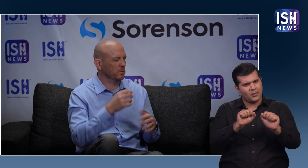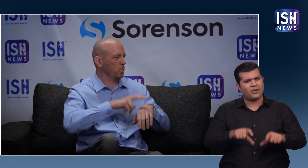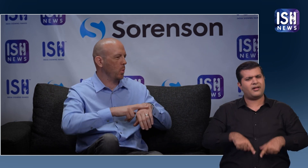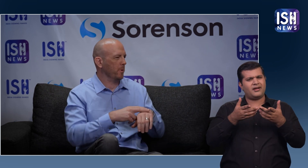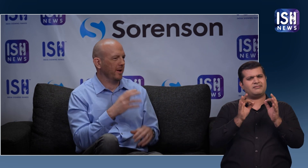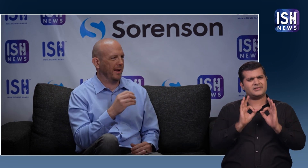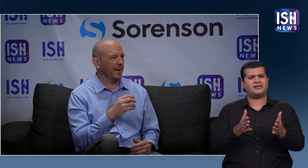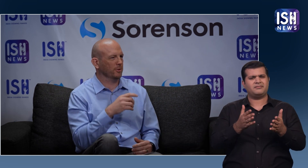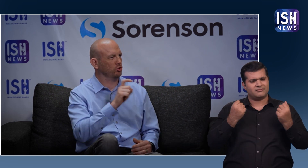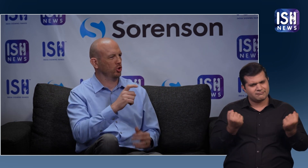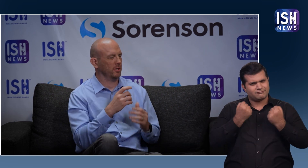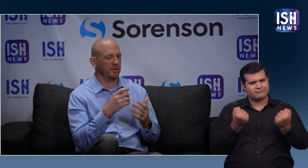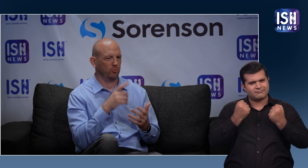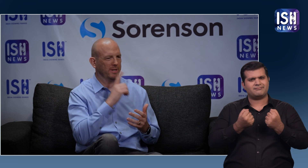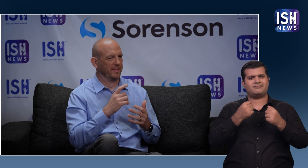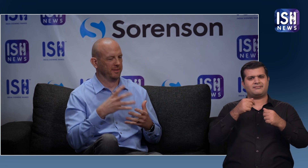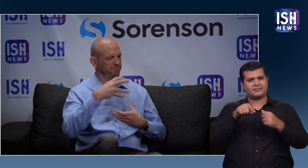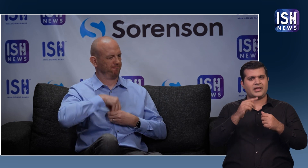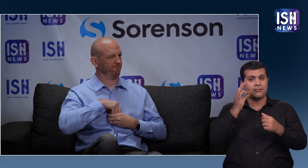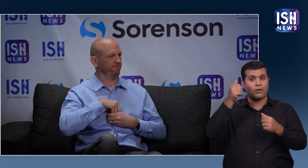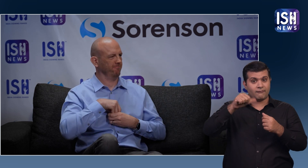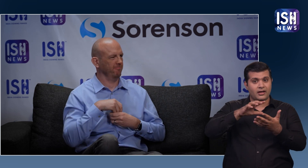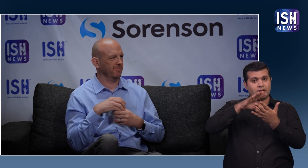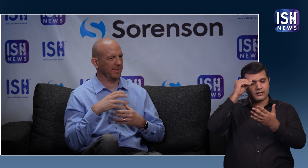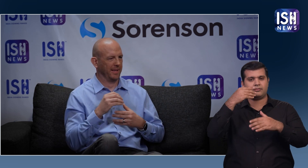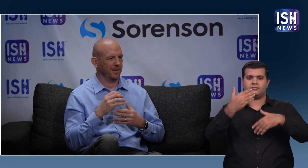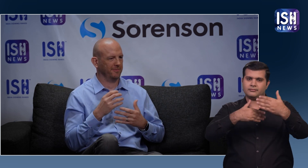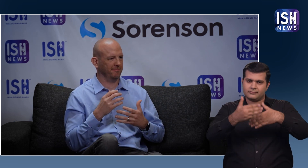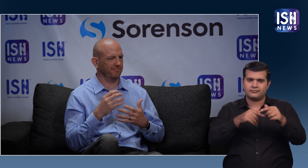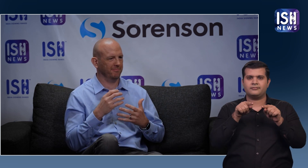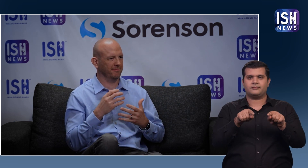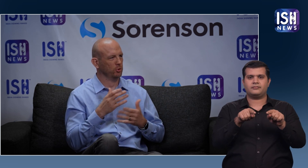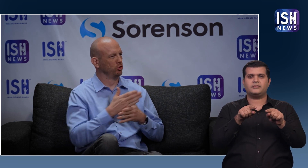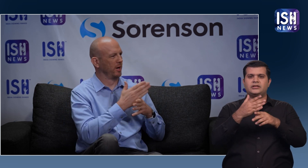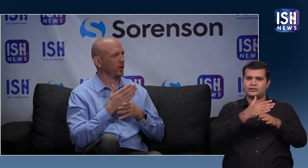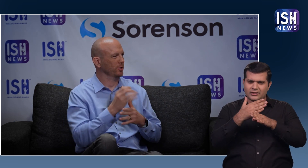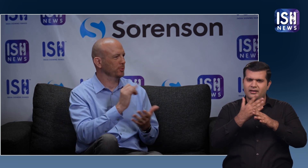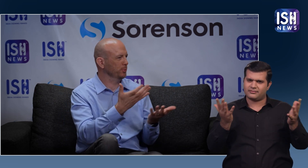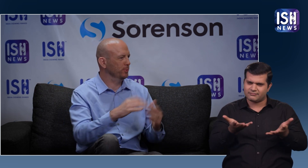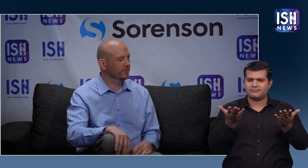So it is normal, and we should really anticipate and share this lesson too.